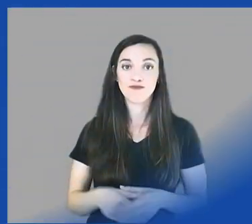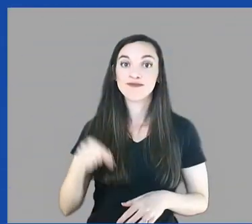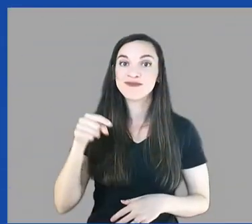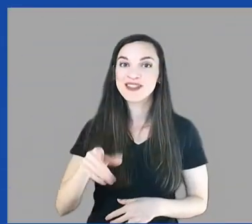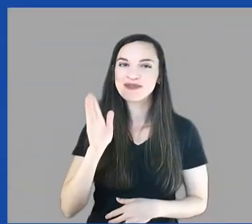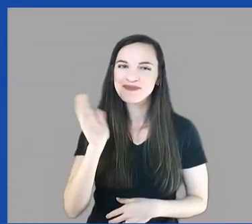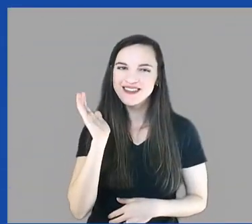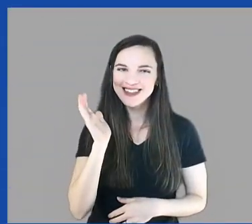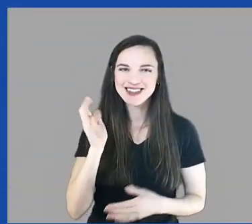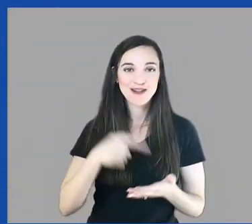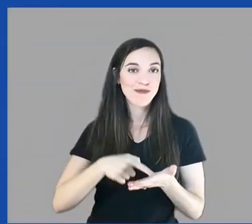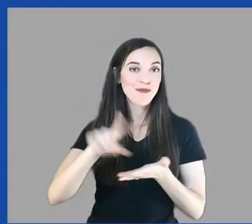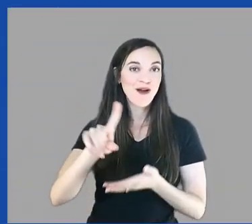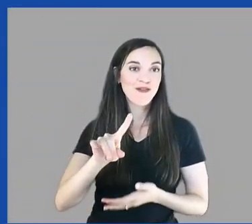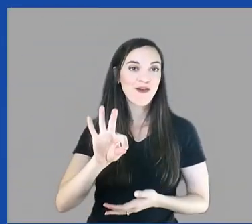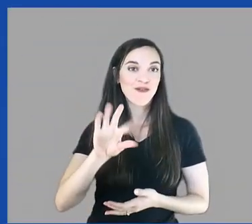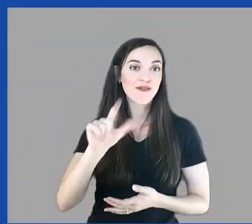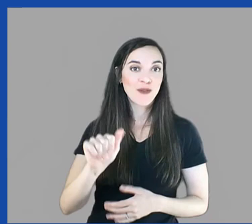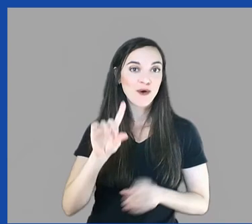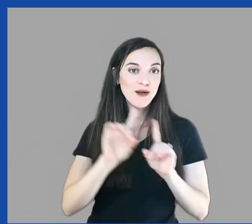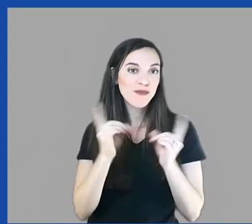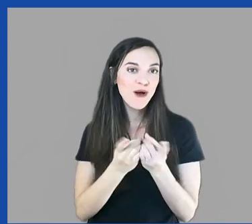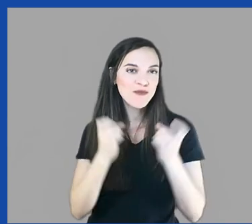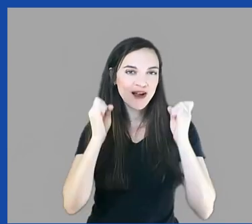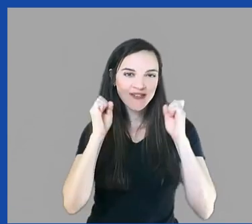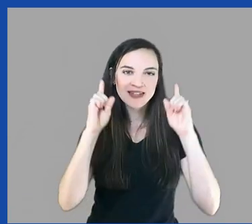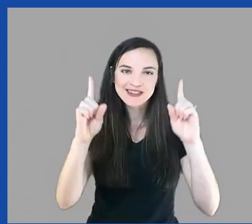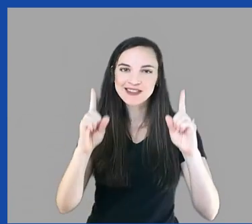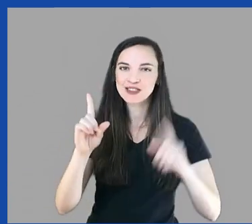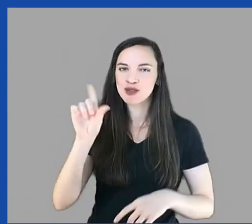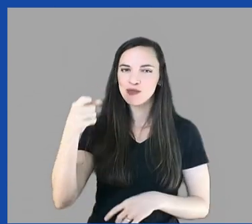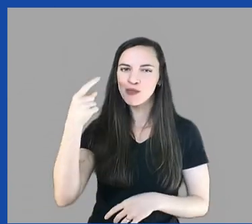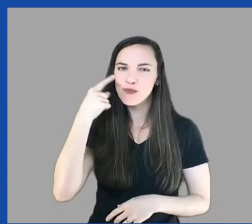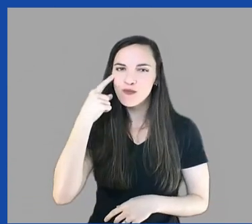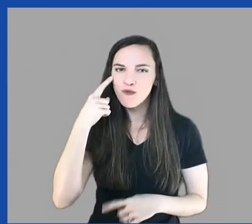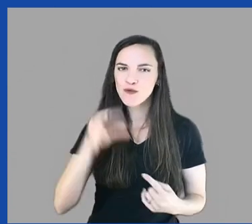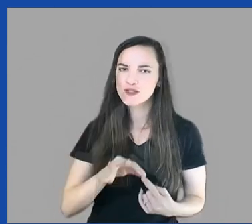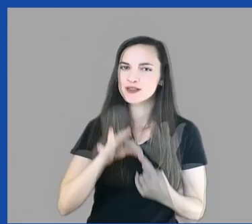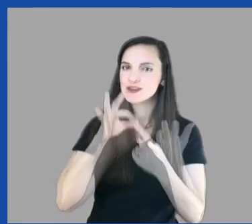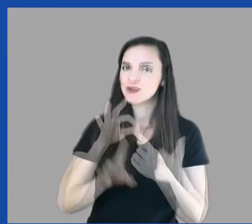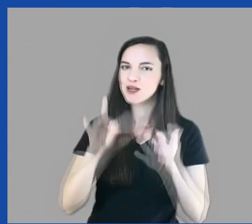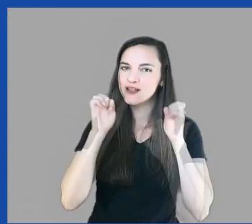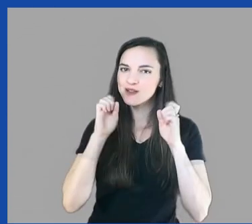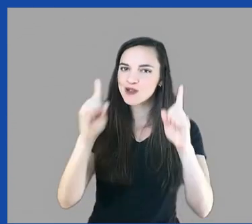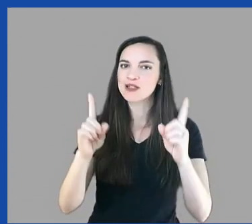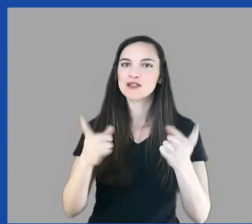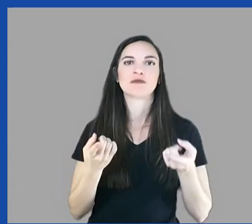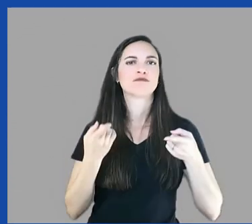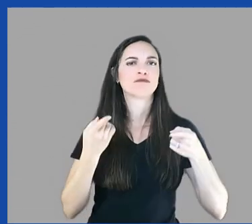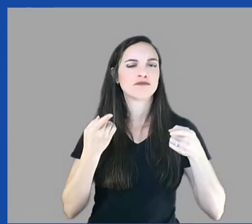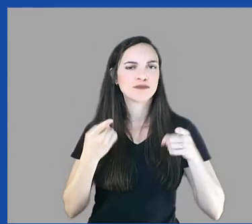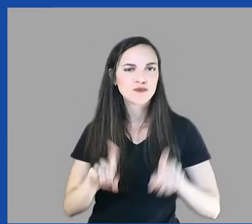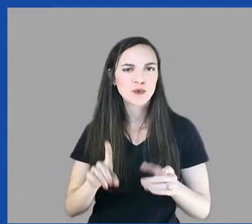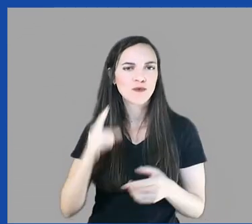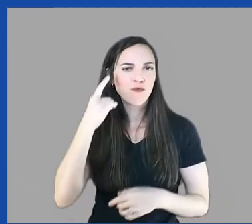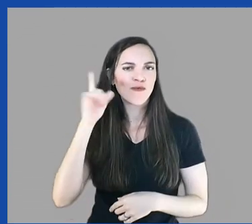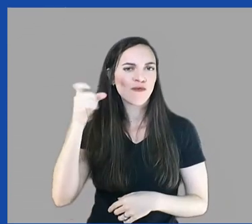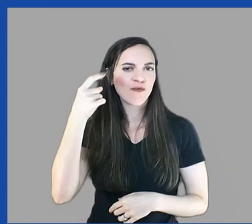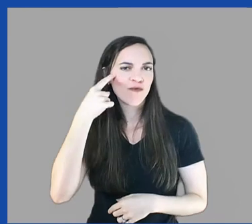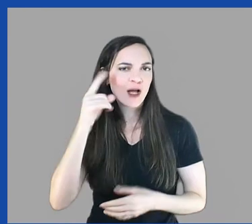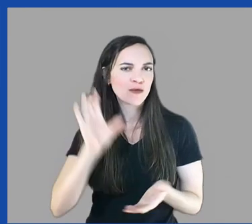This presentation was funded by the Florida Department of Education’s (FDOE) Bureau of Exceptional Education through federal assistance